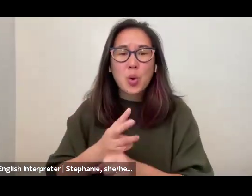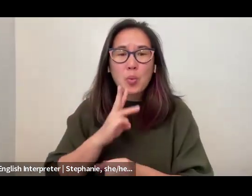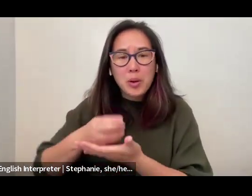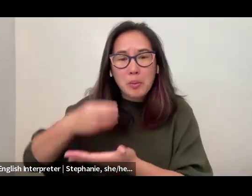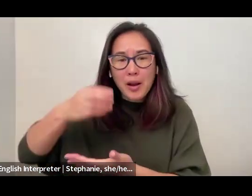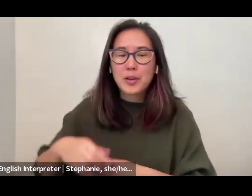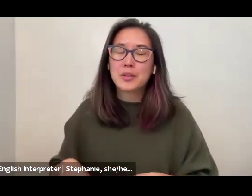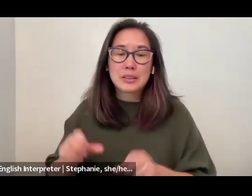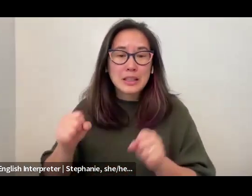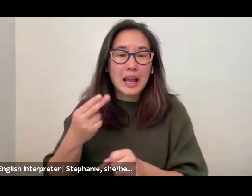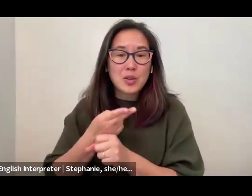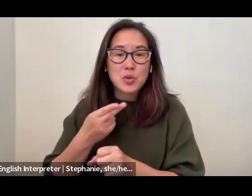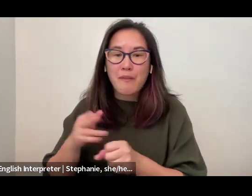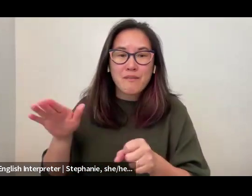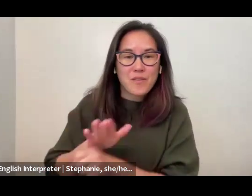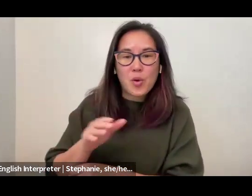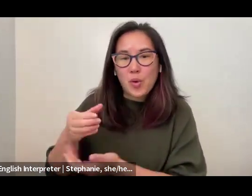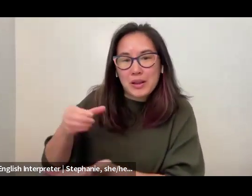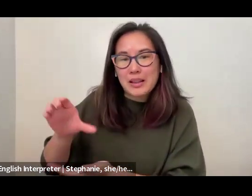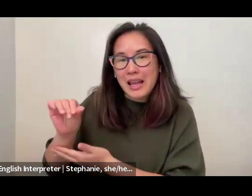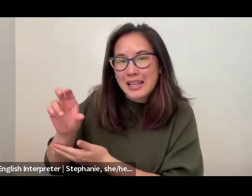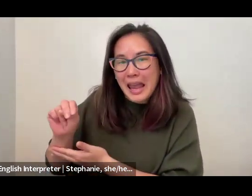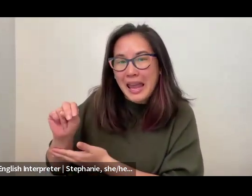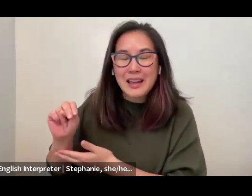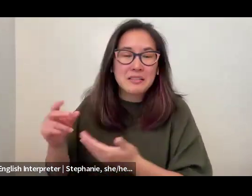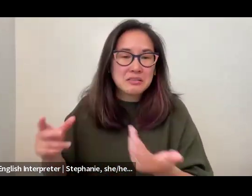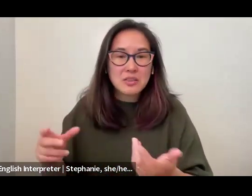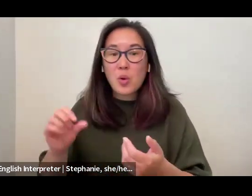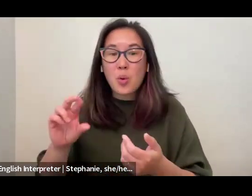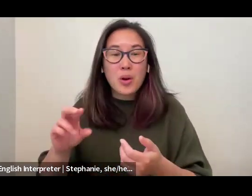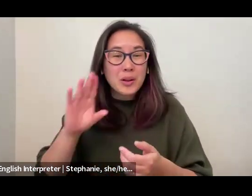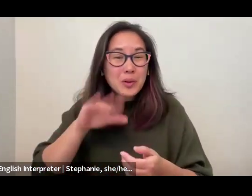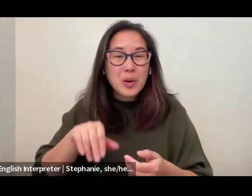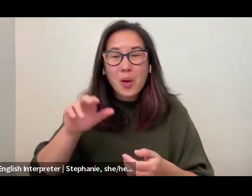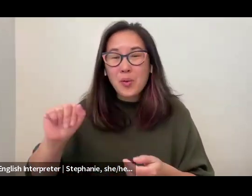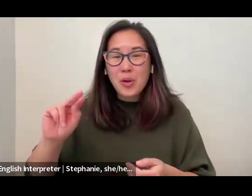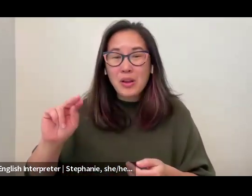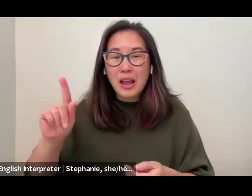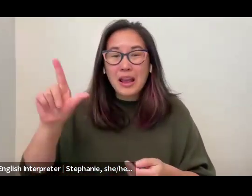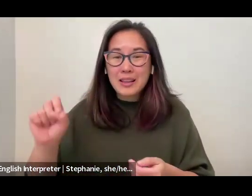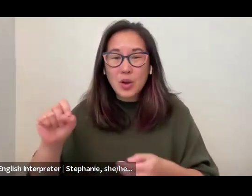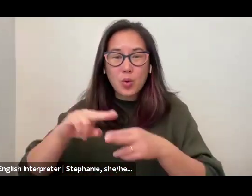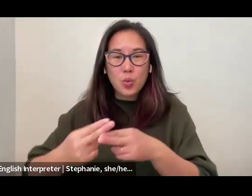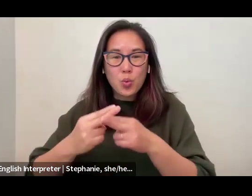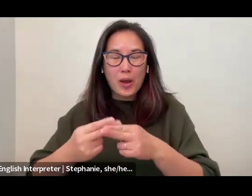Or if you don't want to grasp a weight, ankle weights. So, ankle weights can be Velcroed onto your arm or your leg.